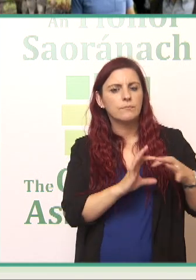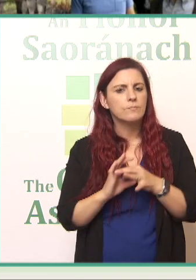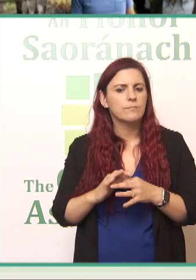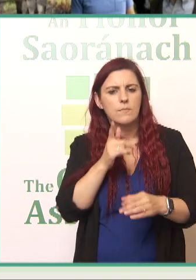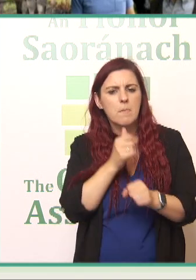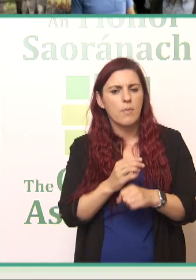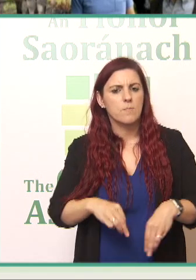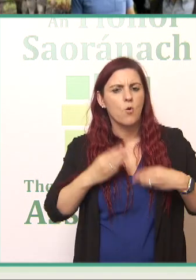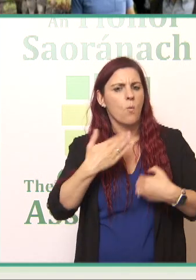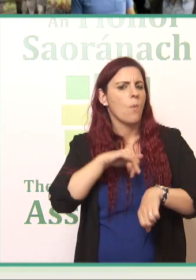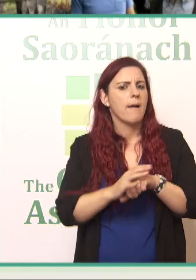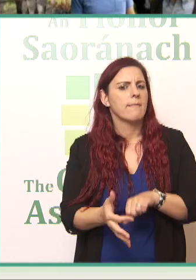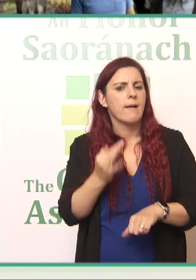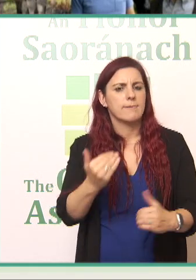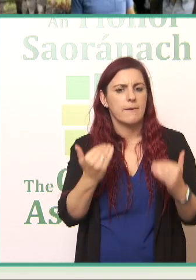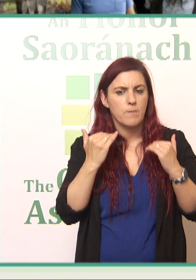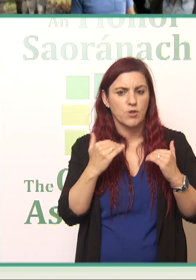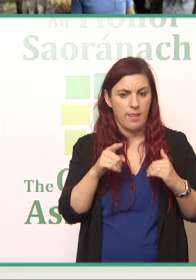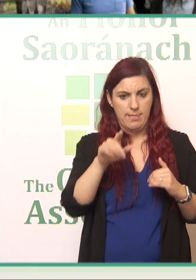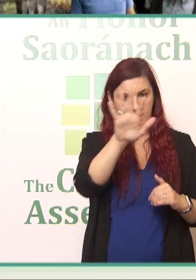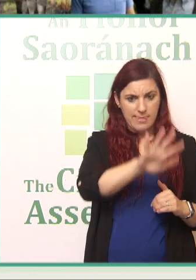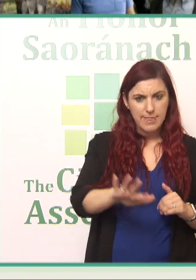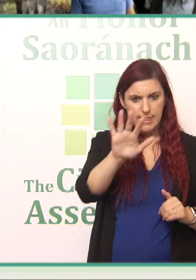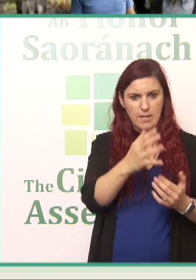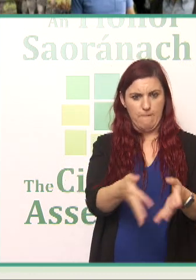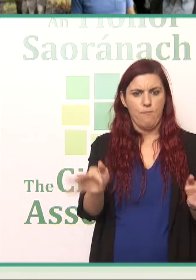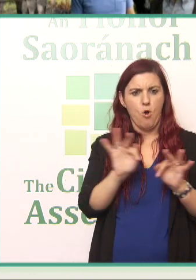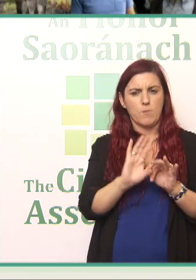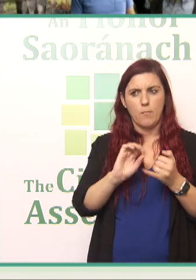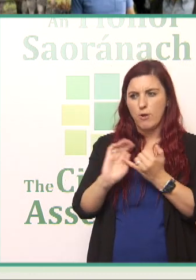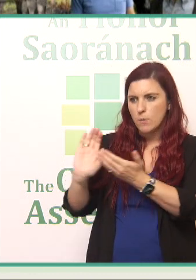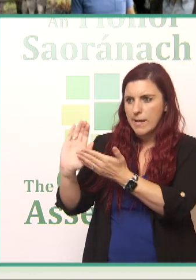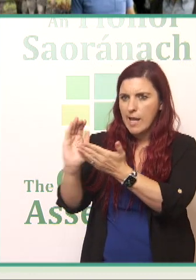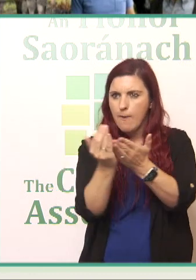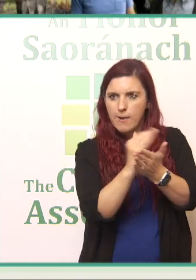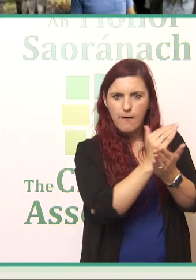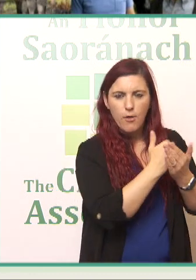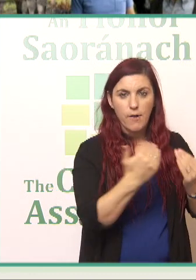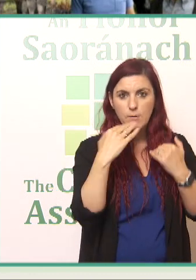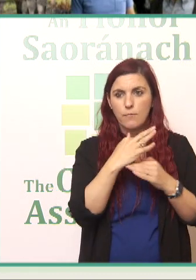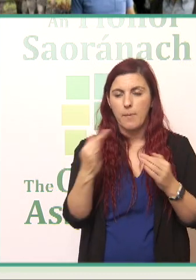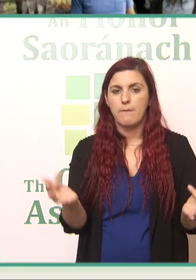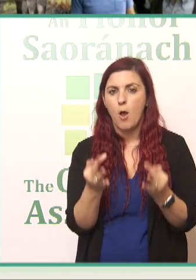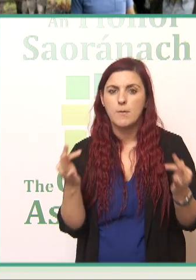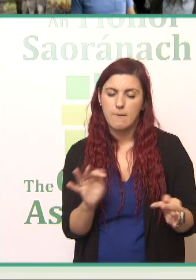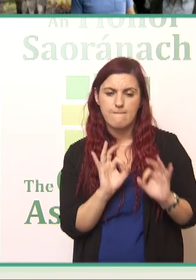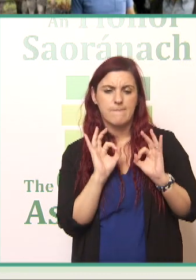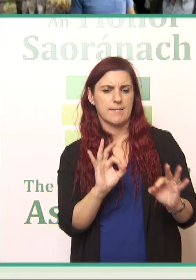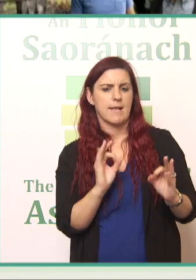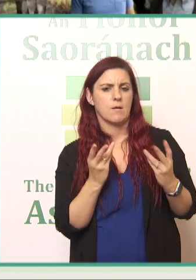think the best sources from other Farmers so we're trying to harvest the information from these farmers and share it but genuinely it's a fantastic resource and if you want an insight